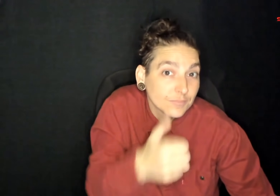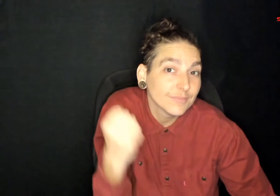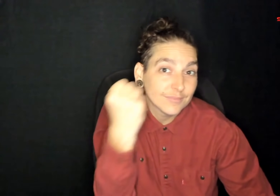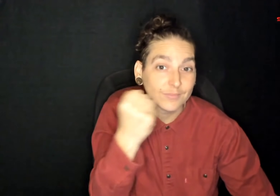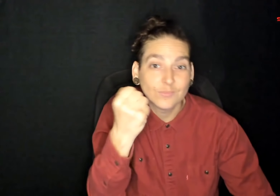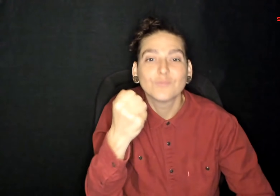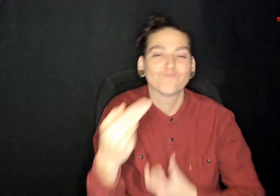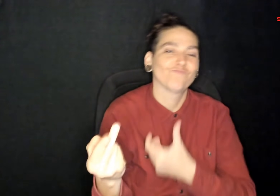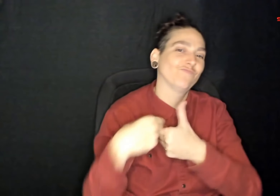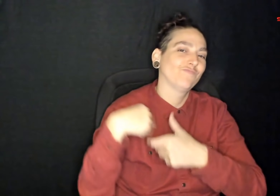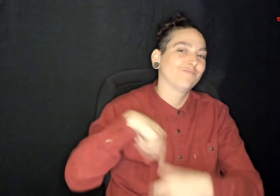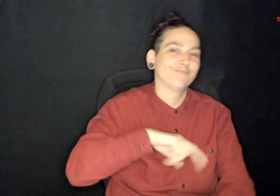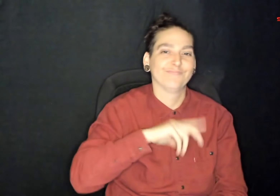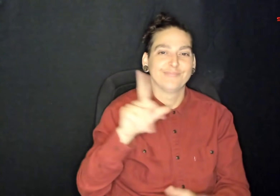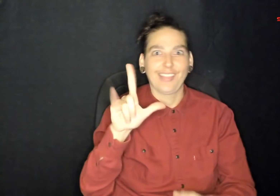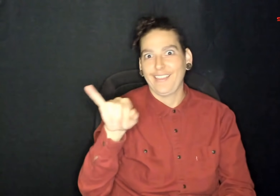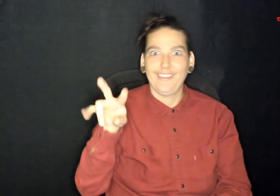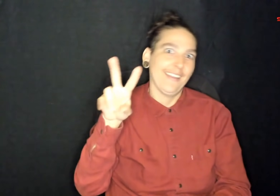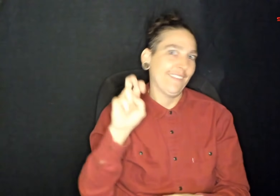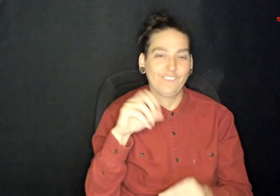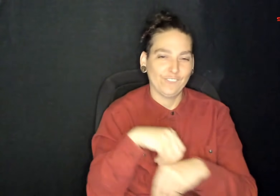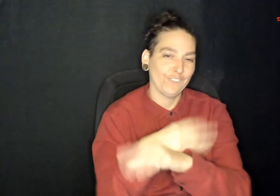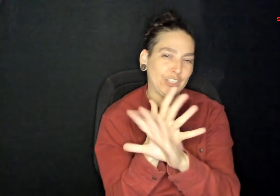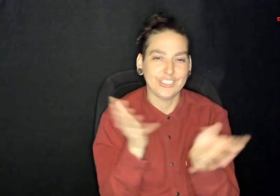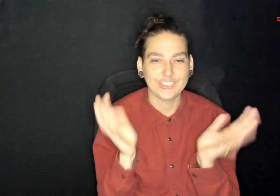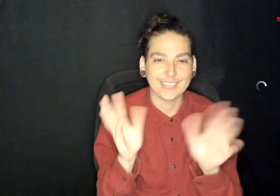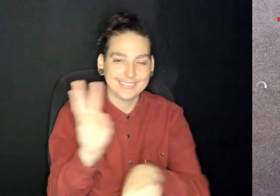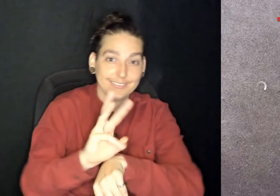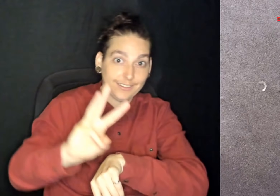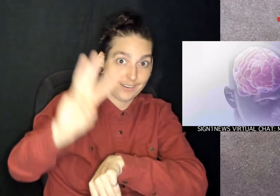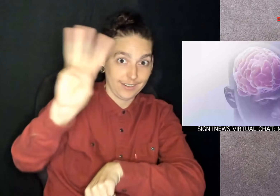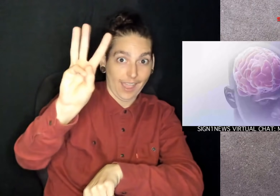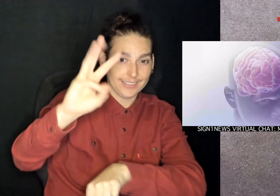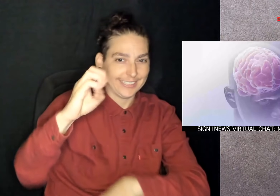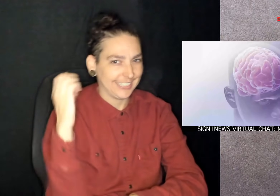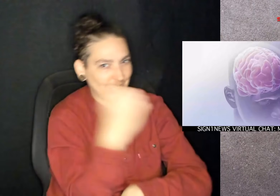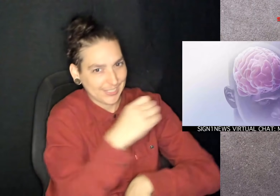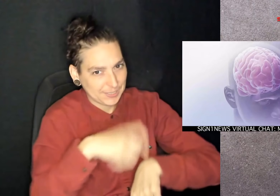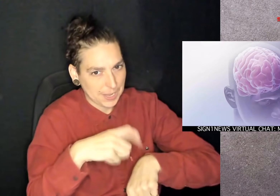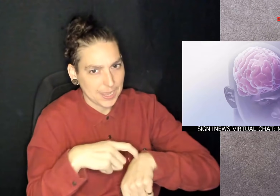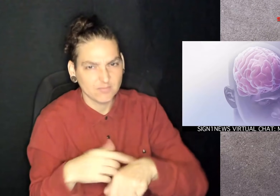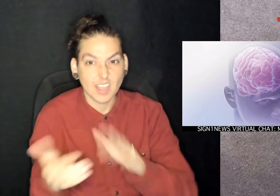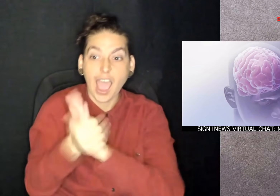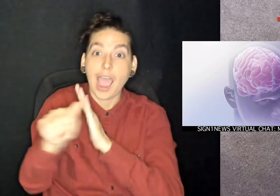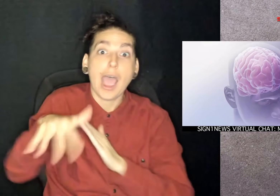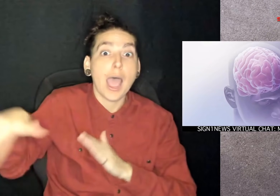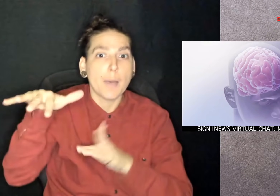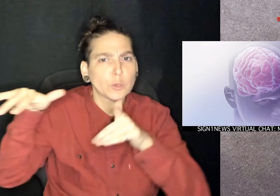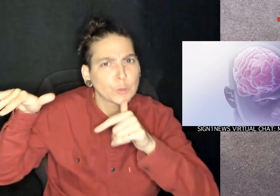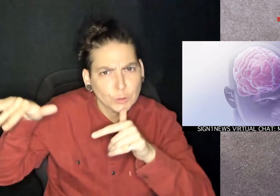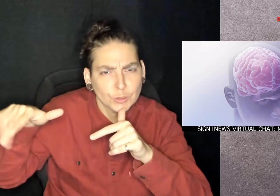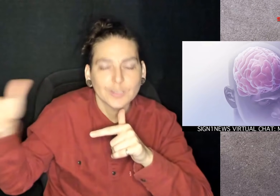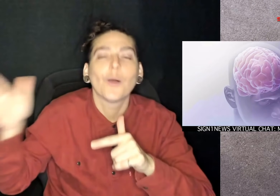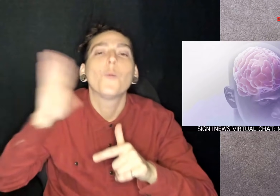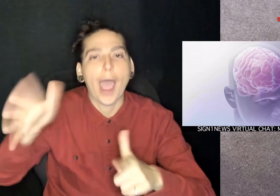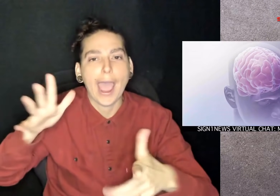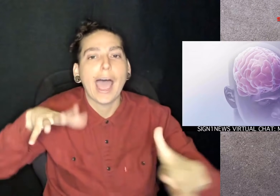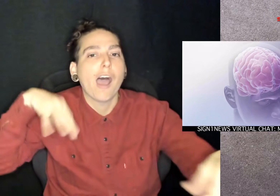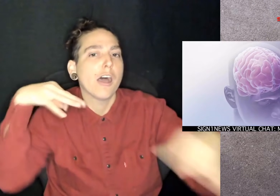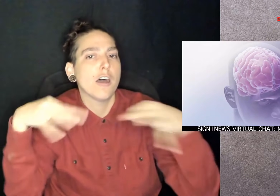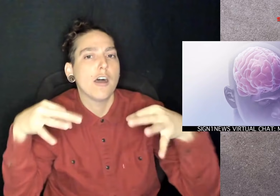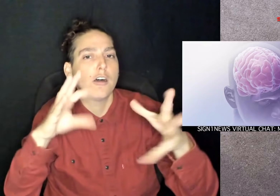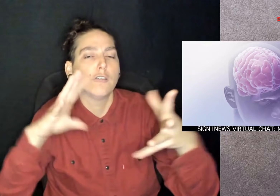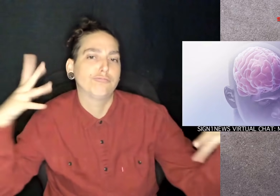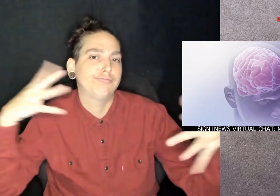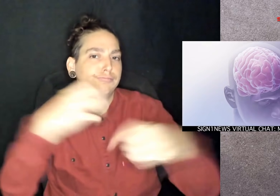6 PM Eastern time join us for a live panel of diverse experts who will wrap up national